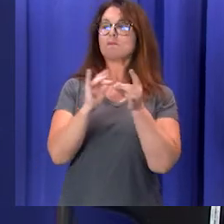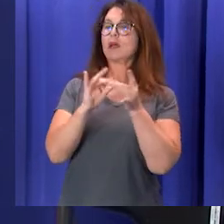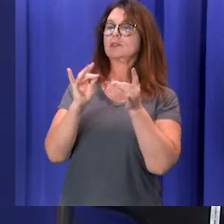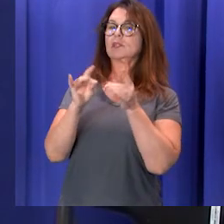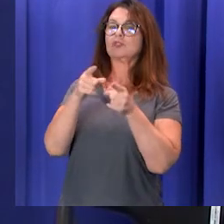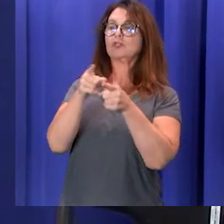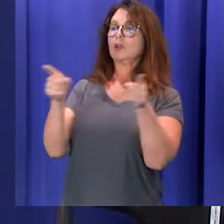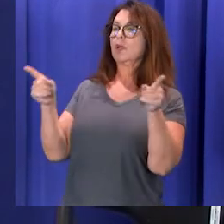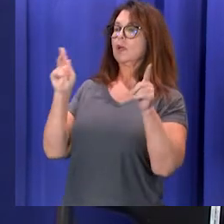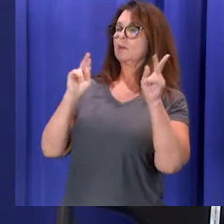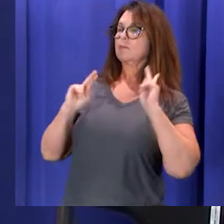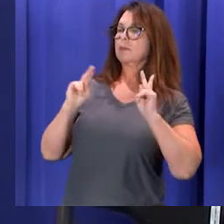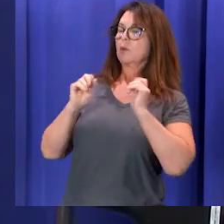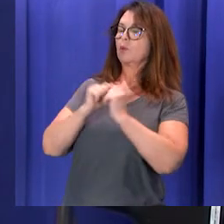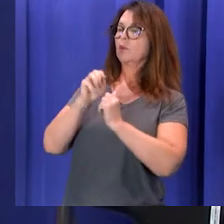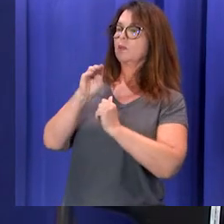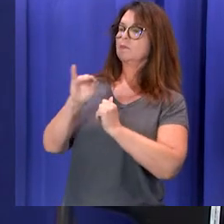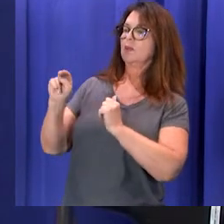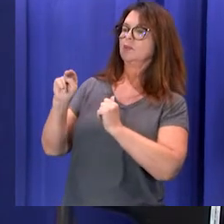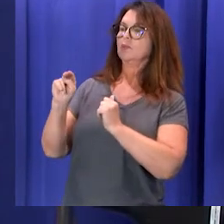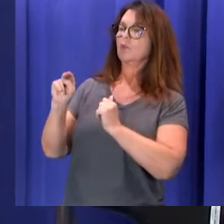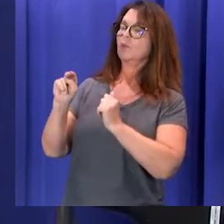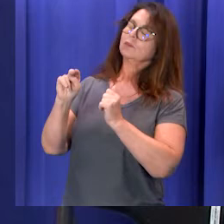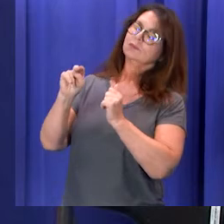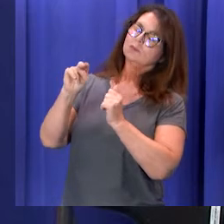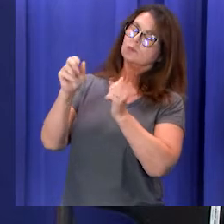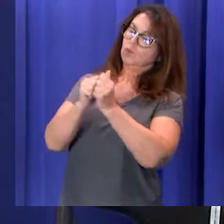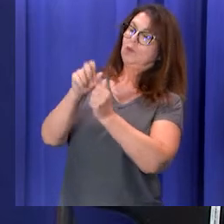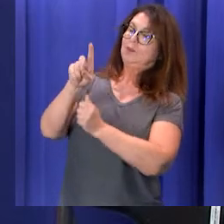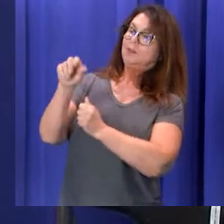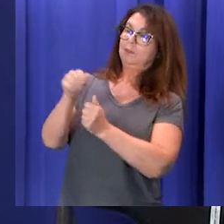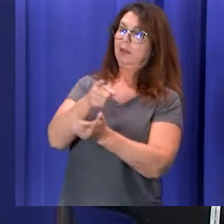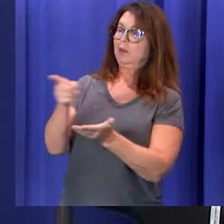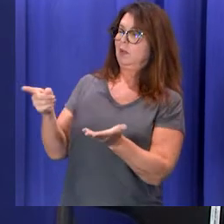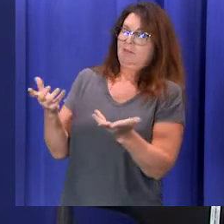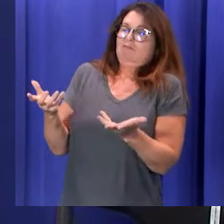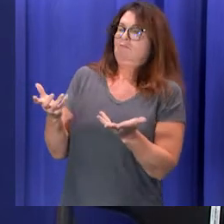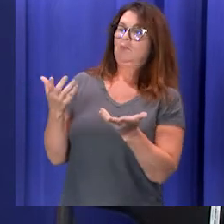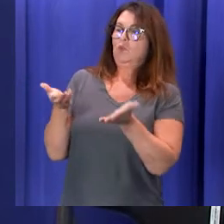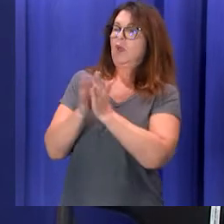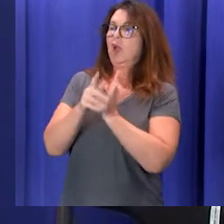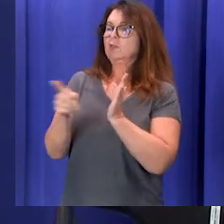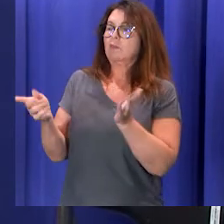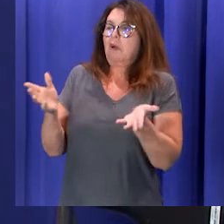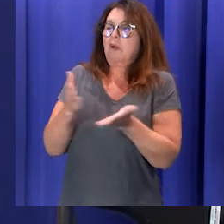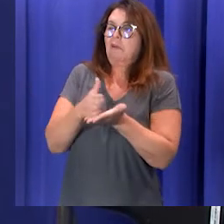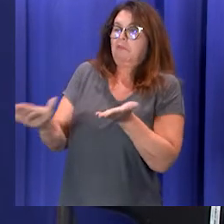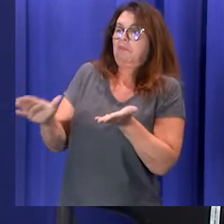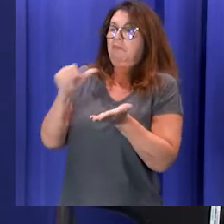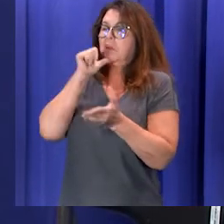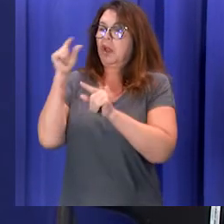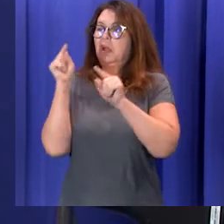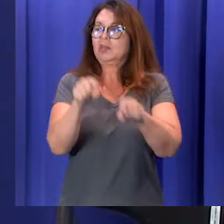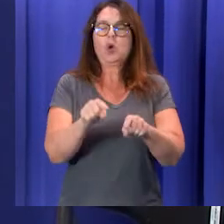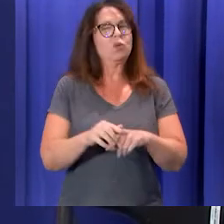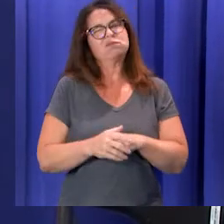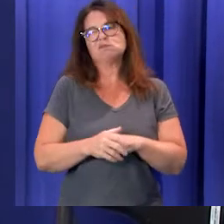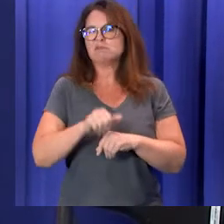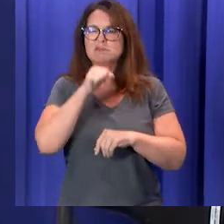are asked not to attend is an unacceptable alternative. Signed Nikki Villavicencio,